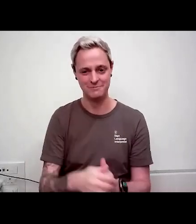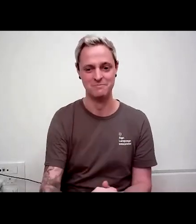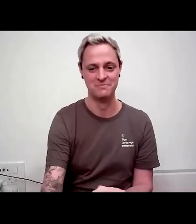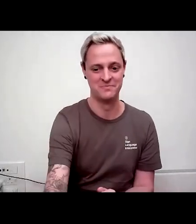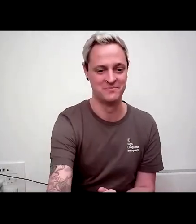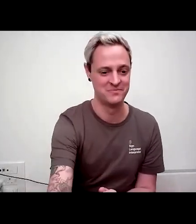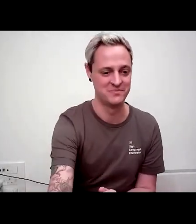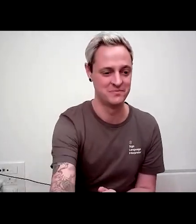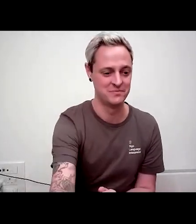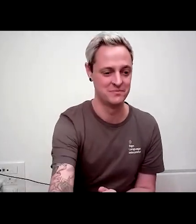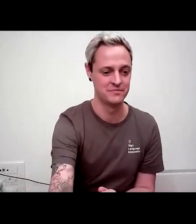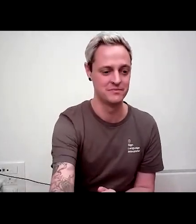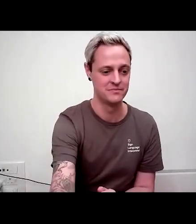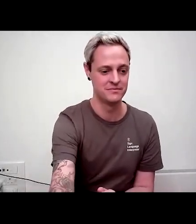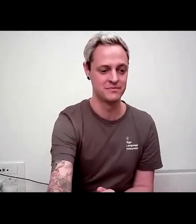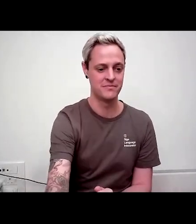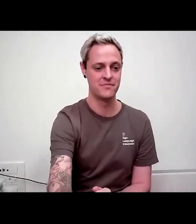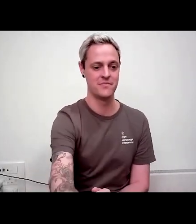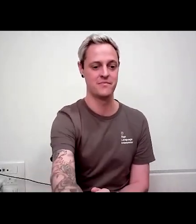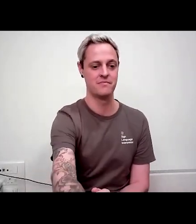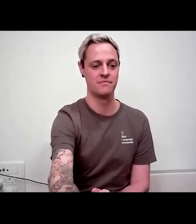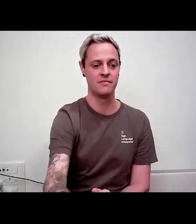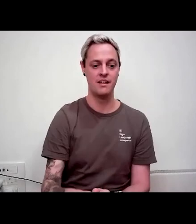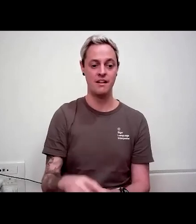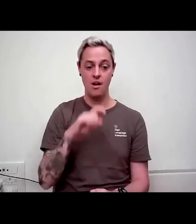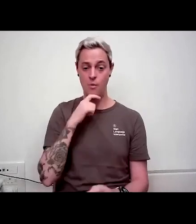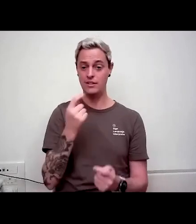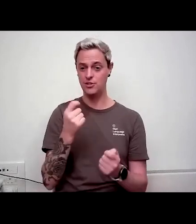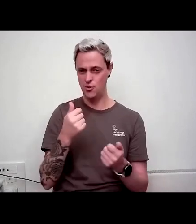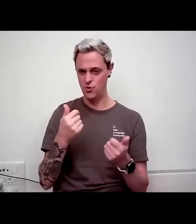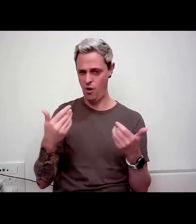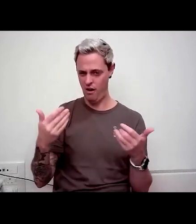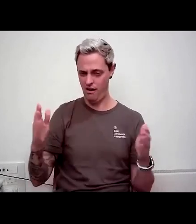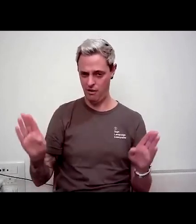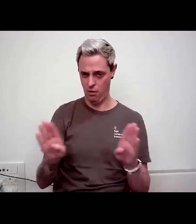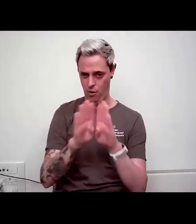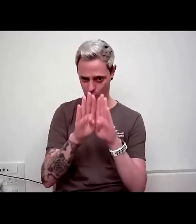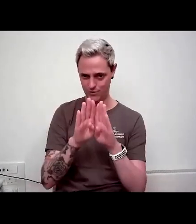But before we close, I really want to express my deep gratitude to all the speakers,